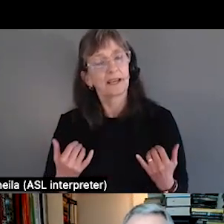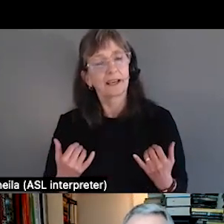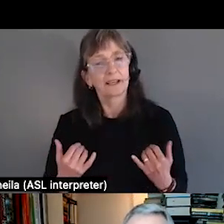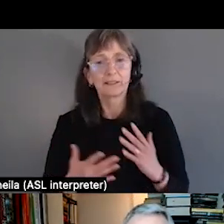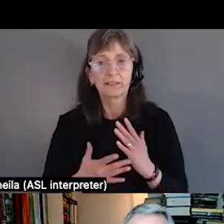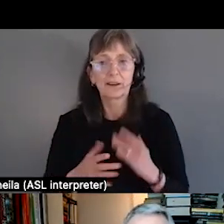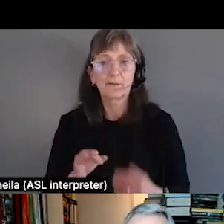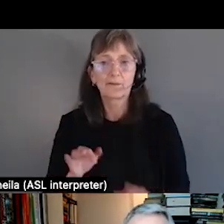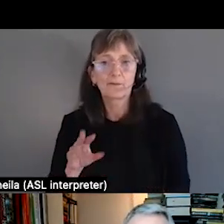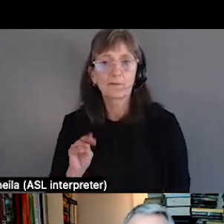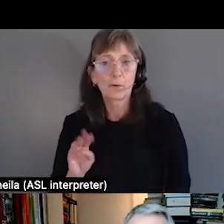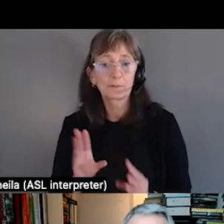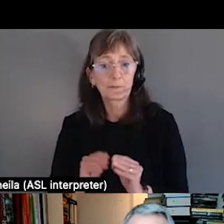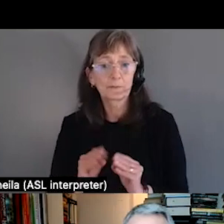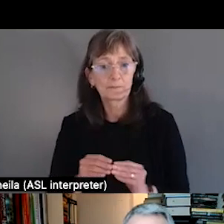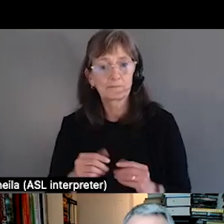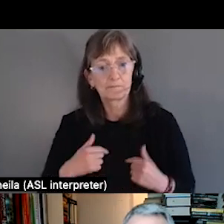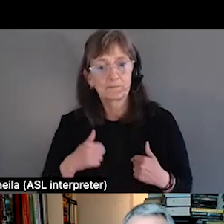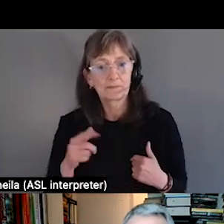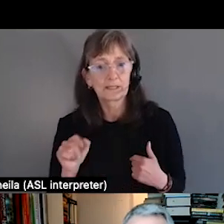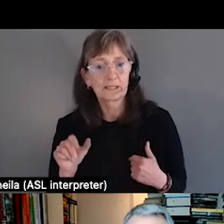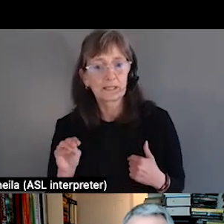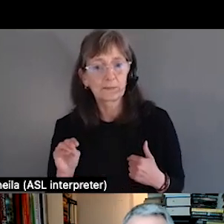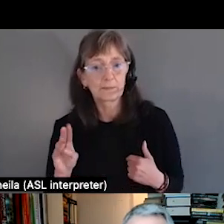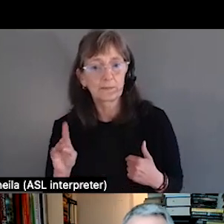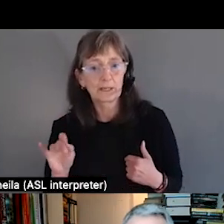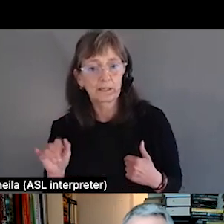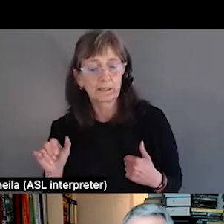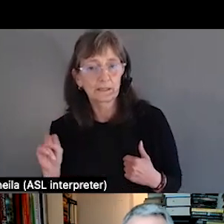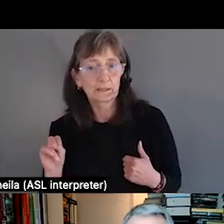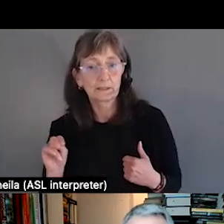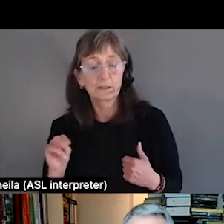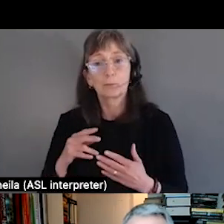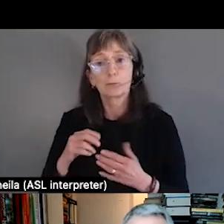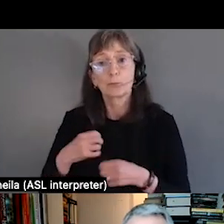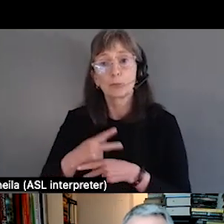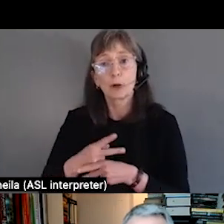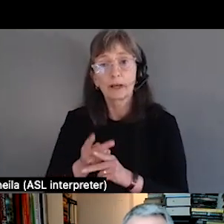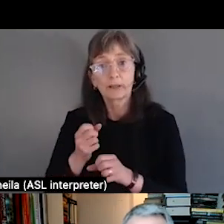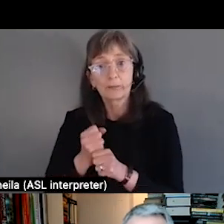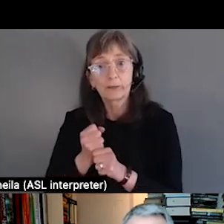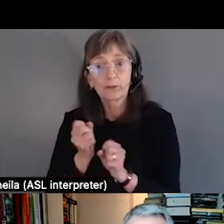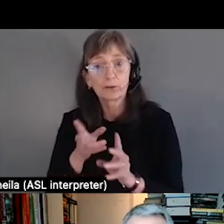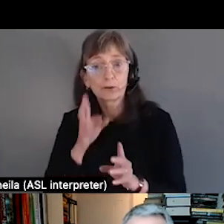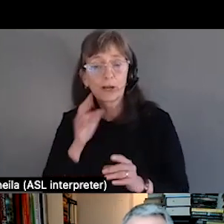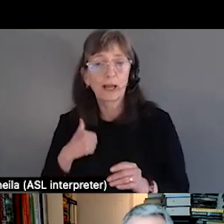I'm Tim Middleton, product manager and retailer liaison at BookNet. Welcome to